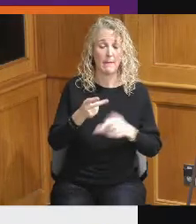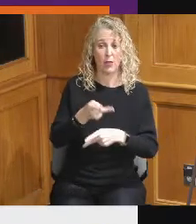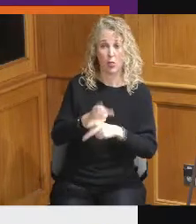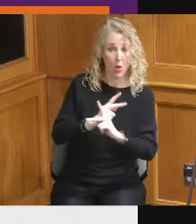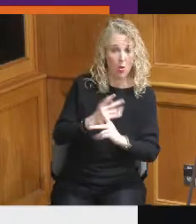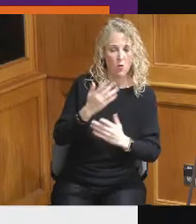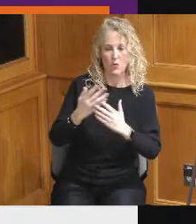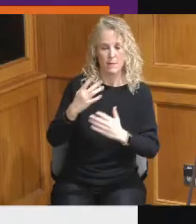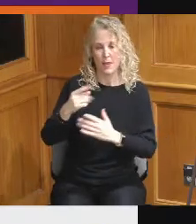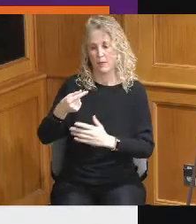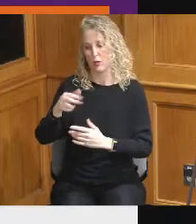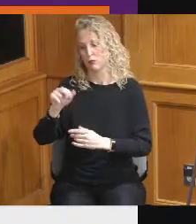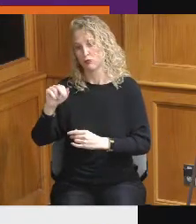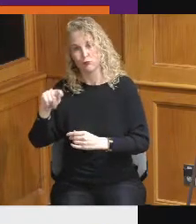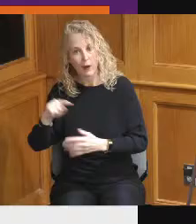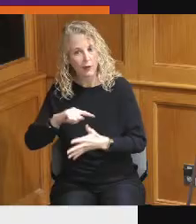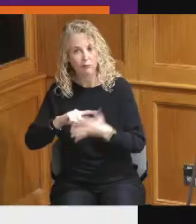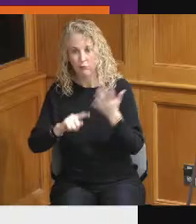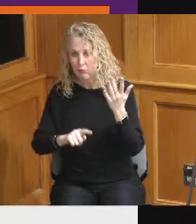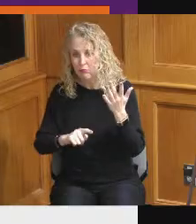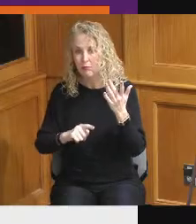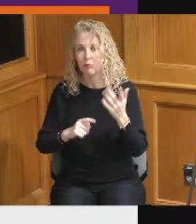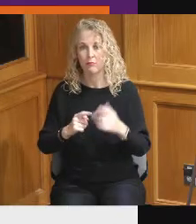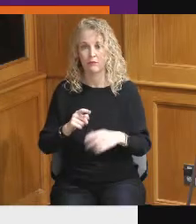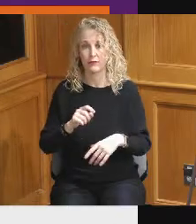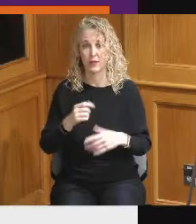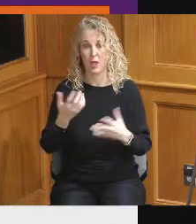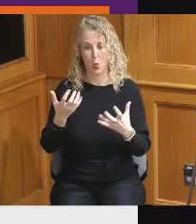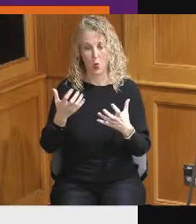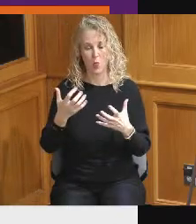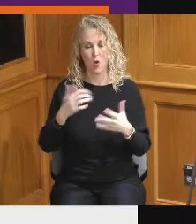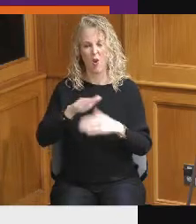we're making to the project always making sure that those things are working together to maximize